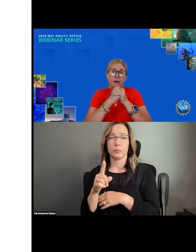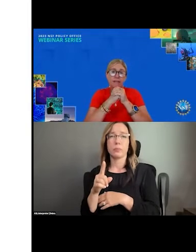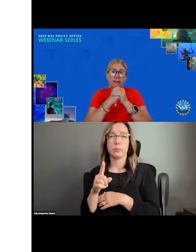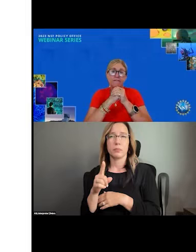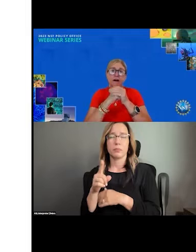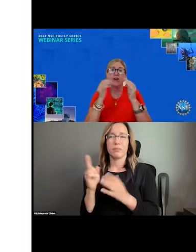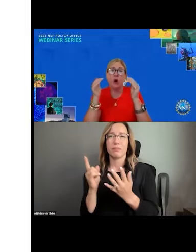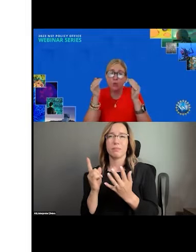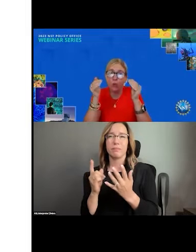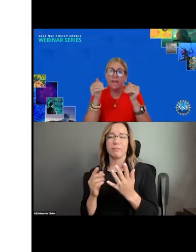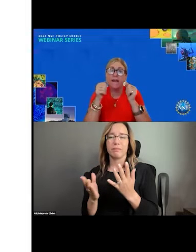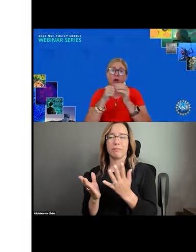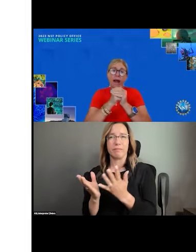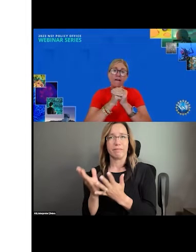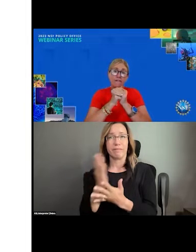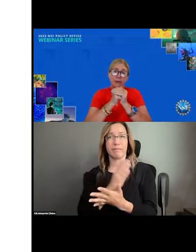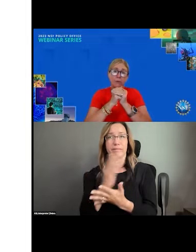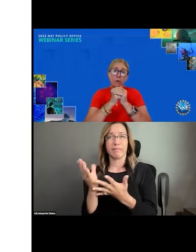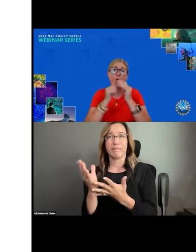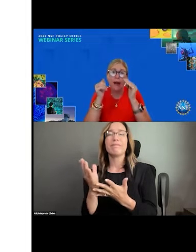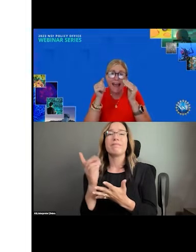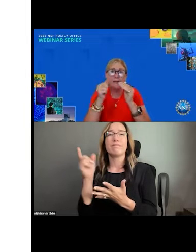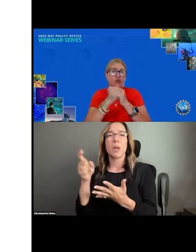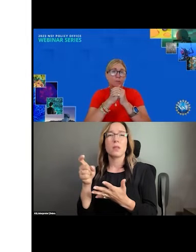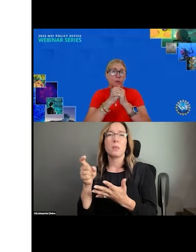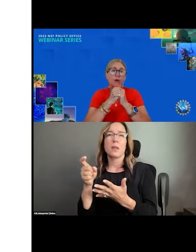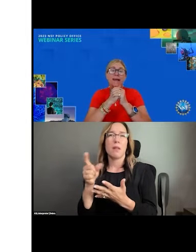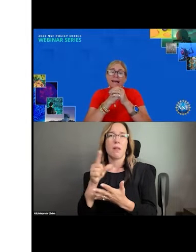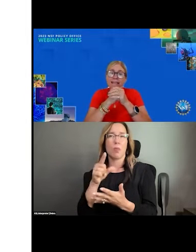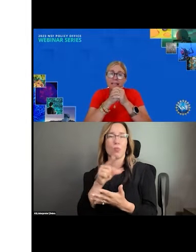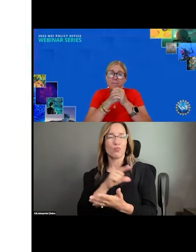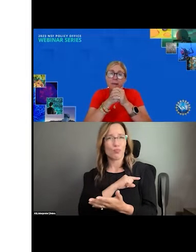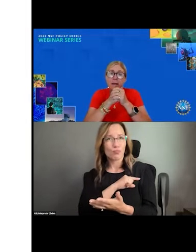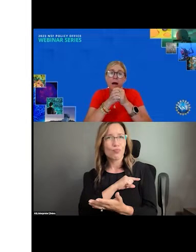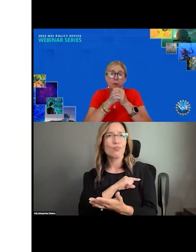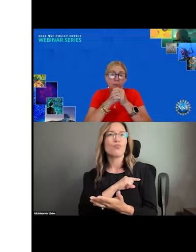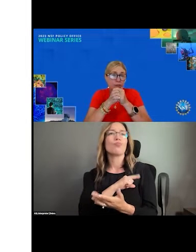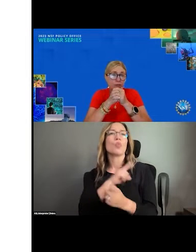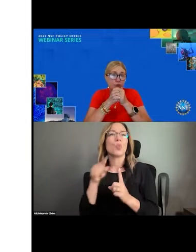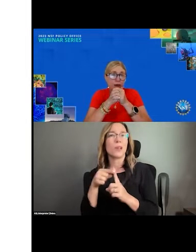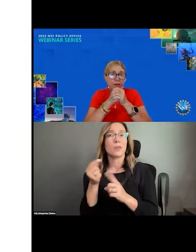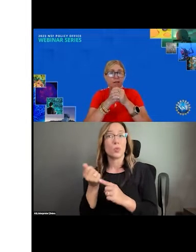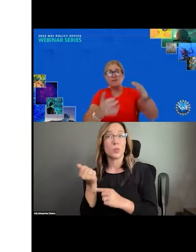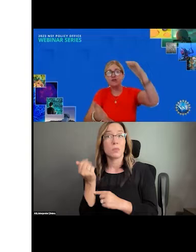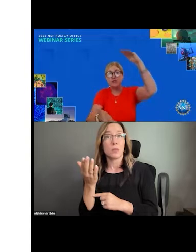identified on when they are available or eligible to submit a proposal to NSF,